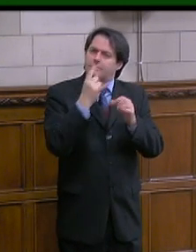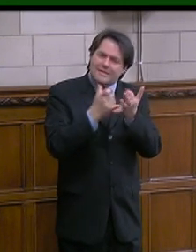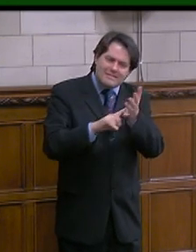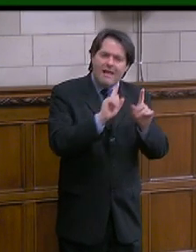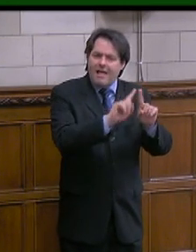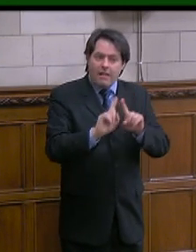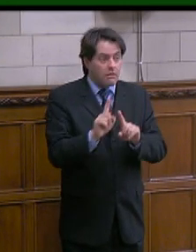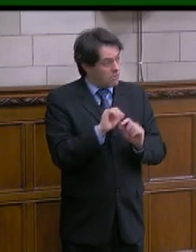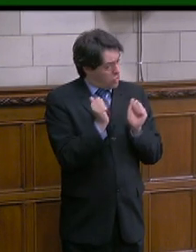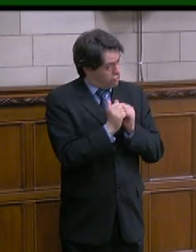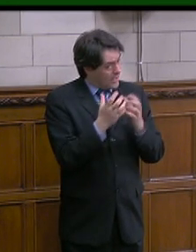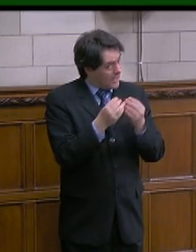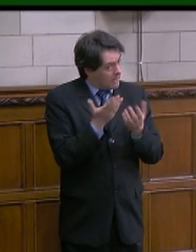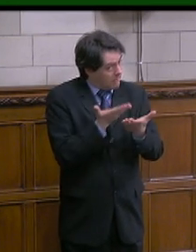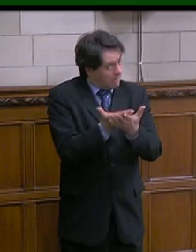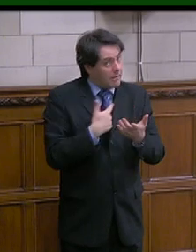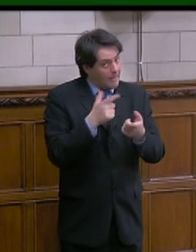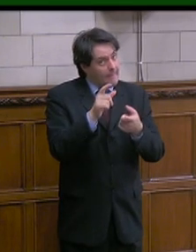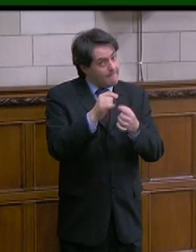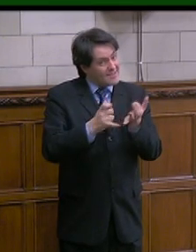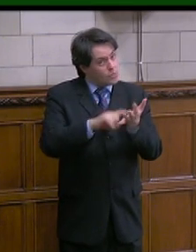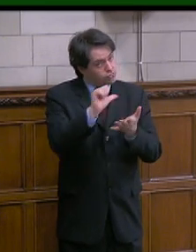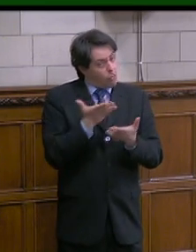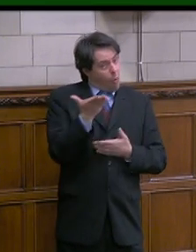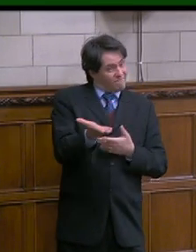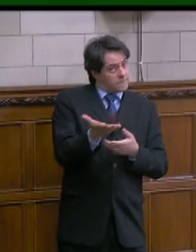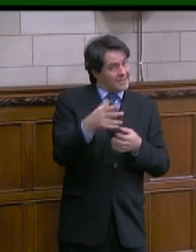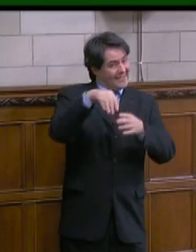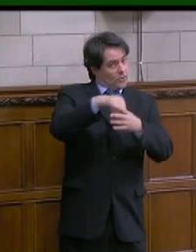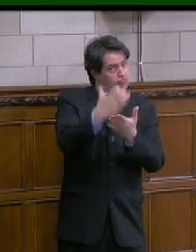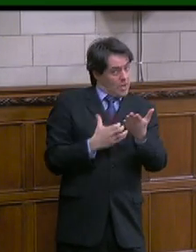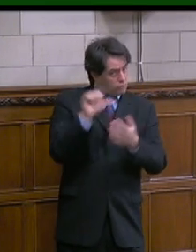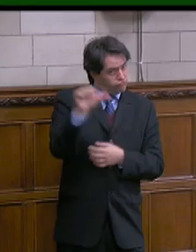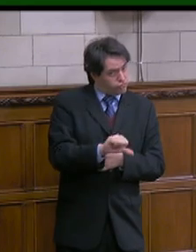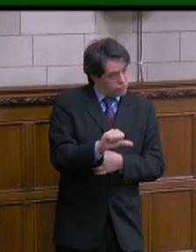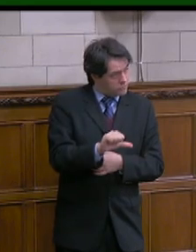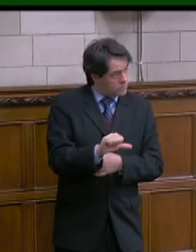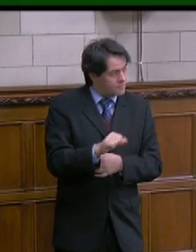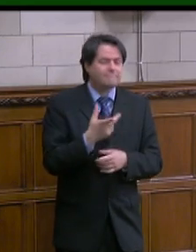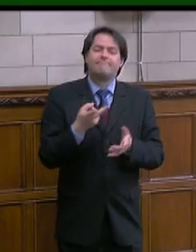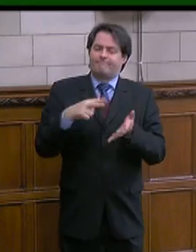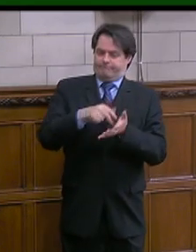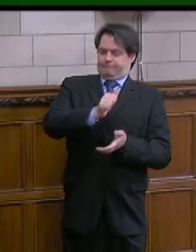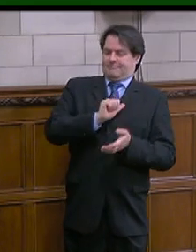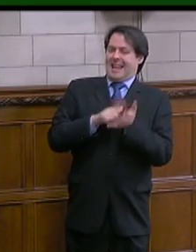Friend agree that BSL should at least be offered as part of the curriculum? Liz Twist: I agree with my hon.